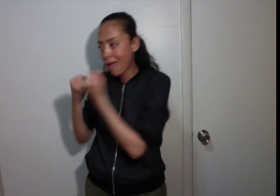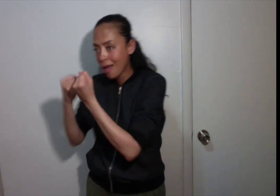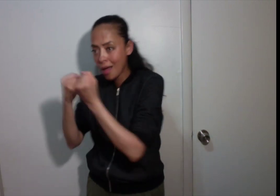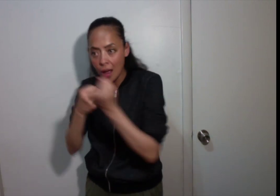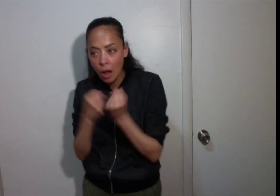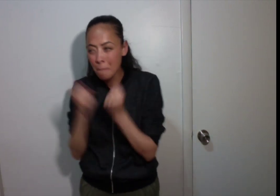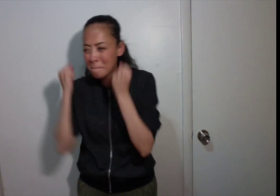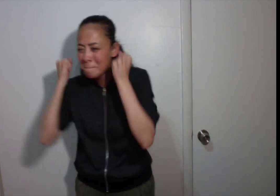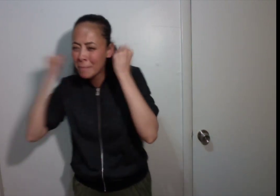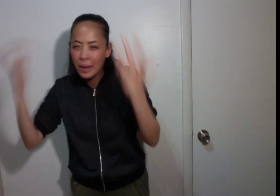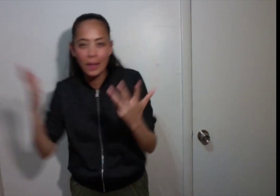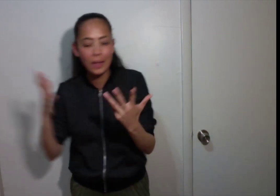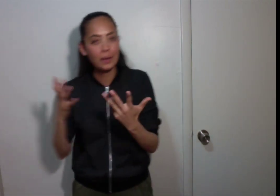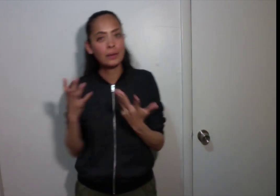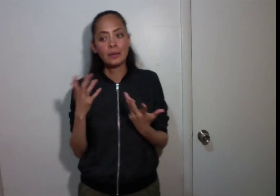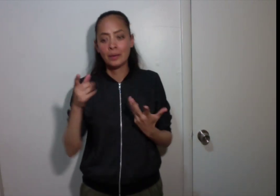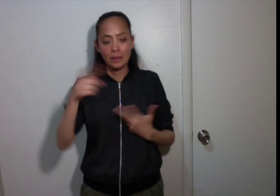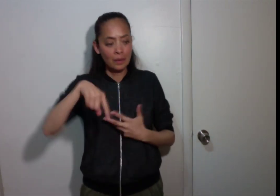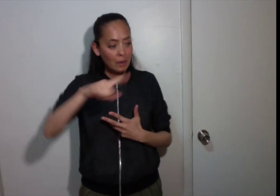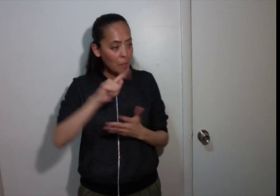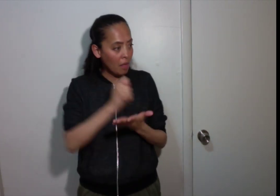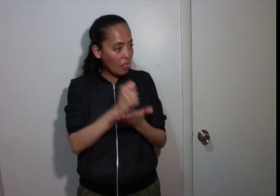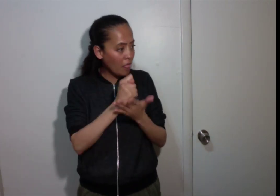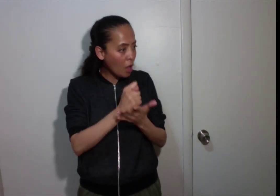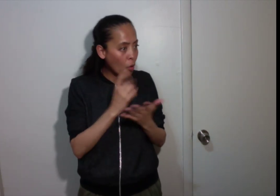to my advocates who stood unwaveringly beside me,